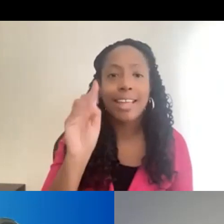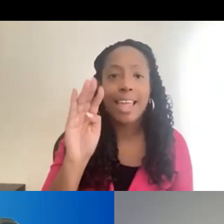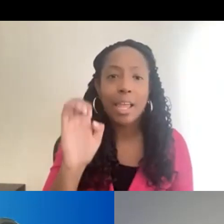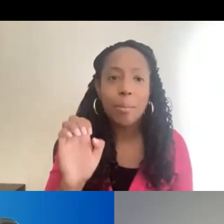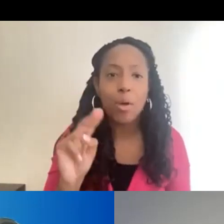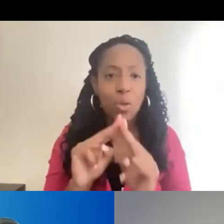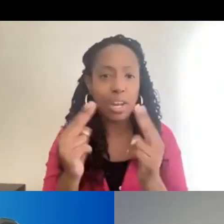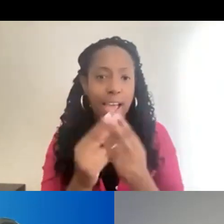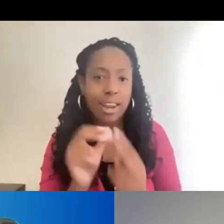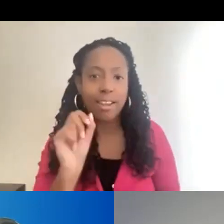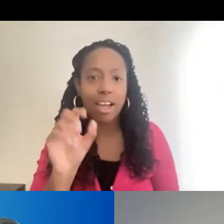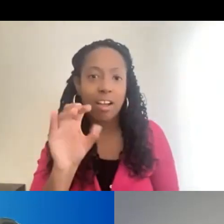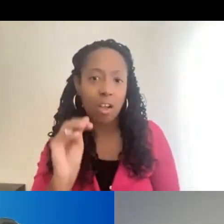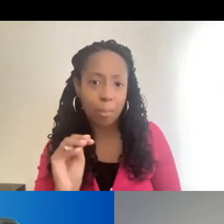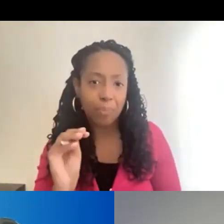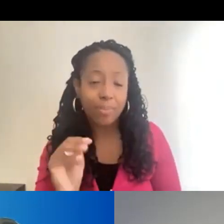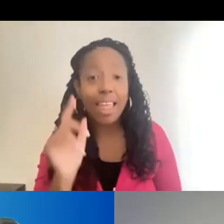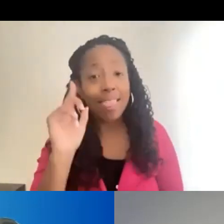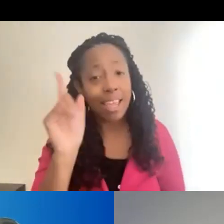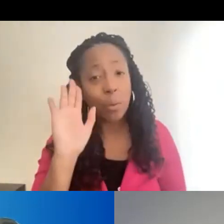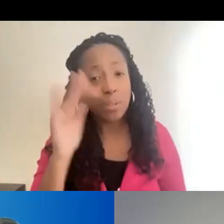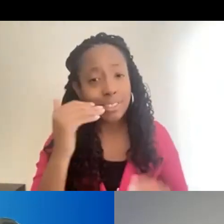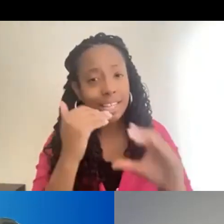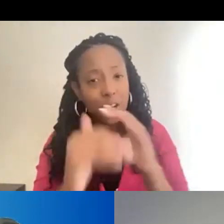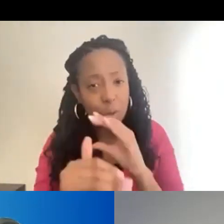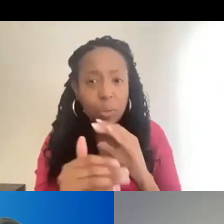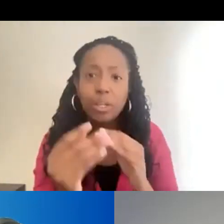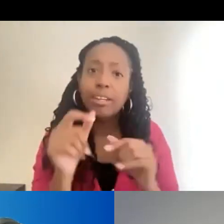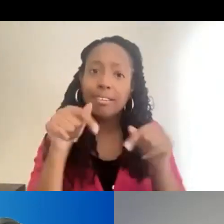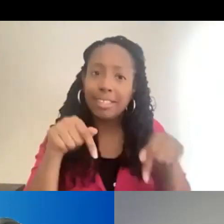you an email with this information as well and of course it'll be posted on our YouTube